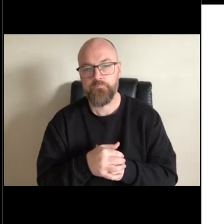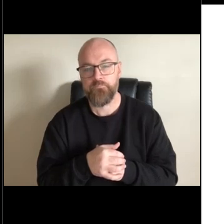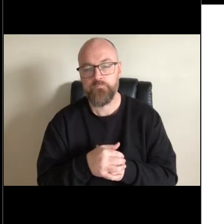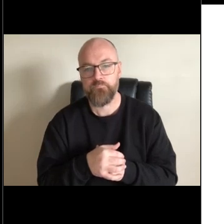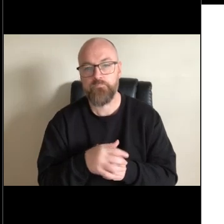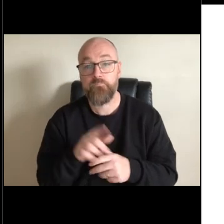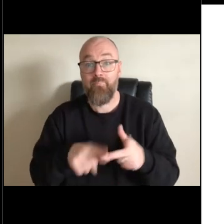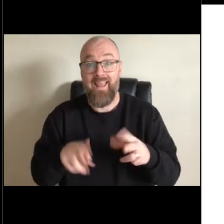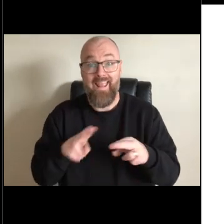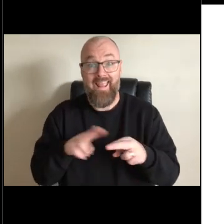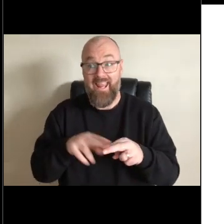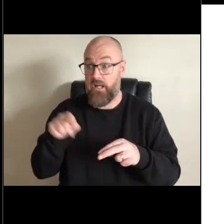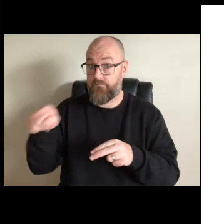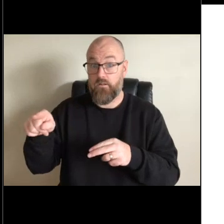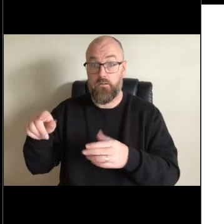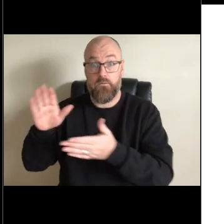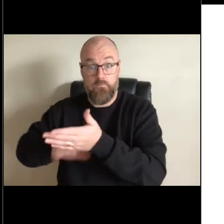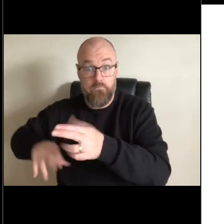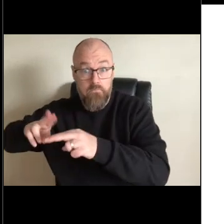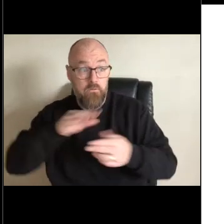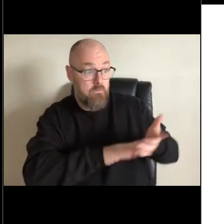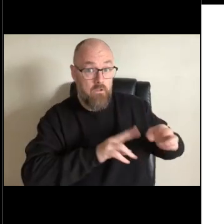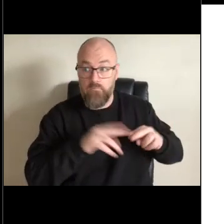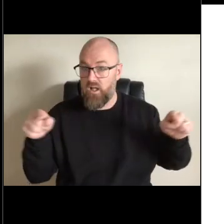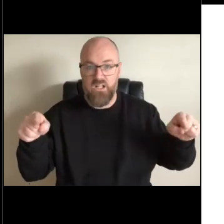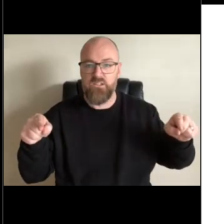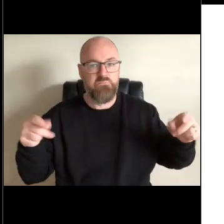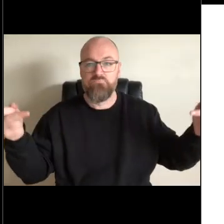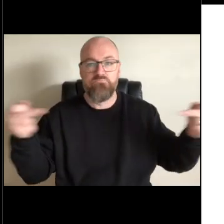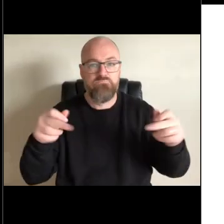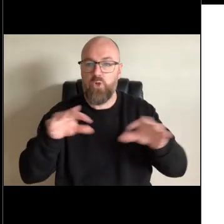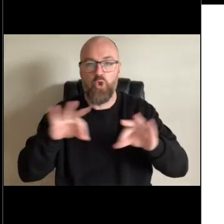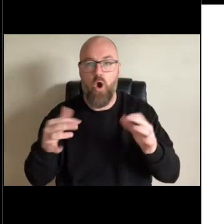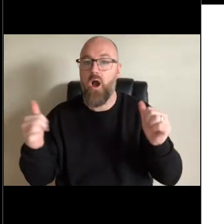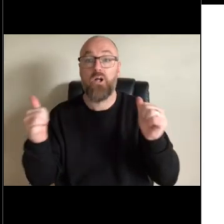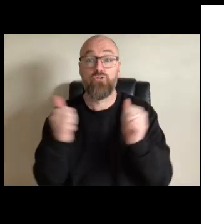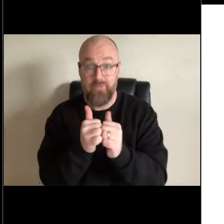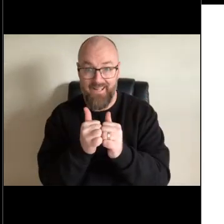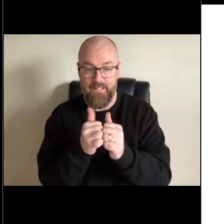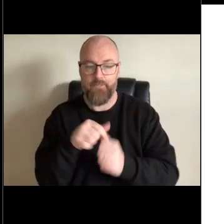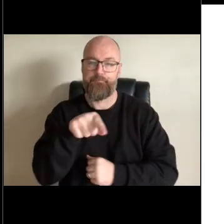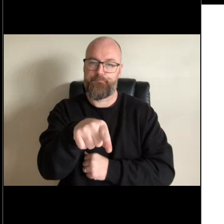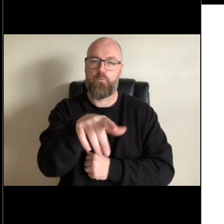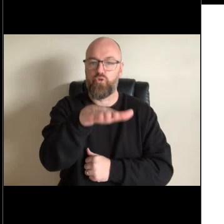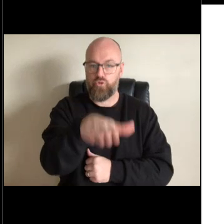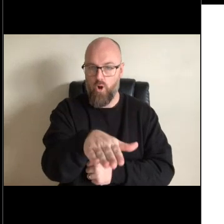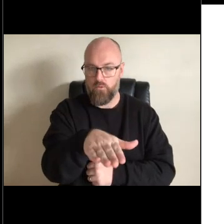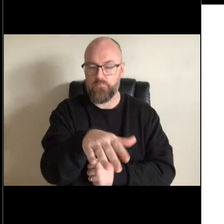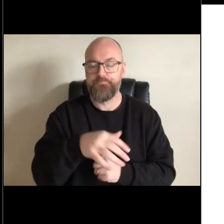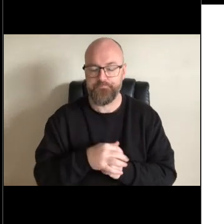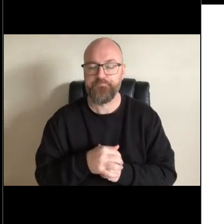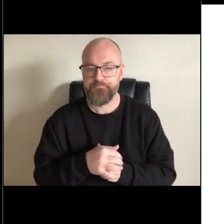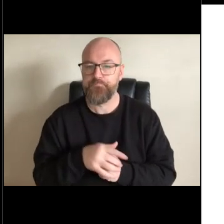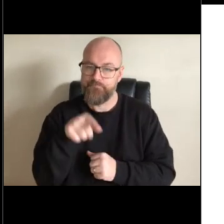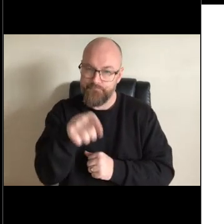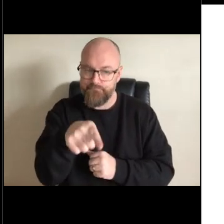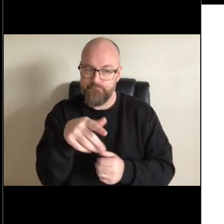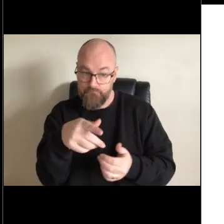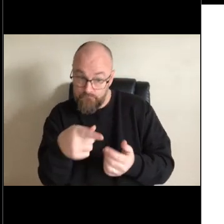those children need to be sorry that decision- making should also take into account um ensuring